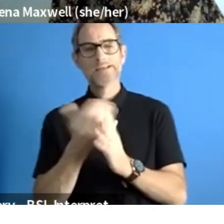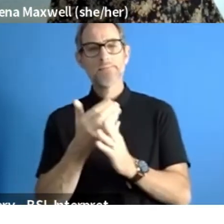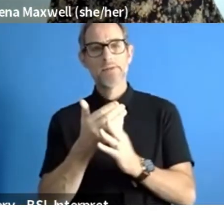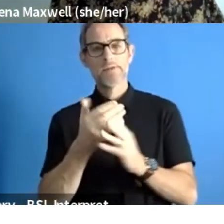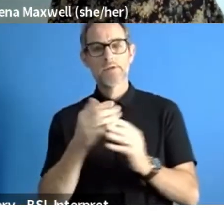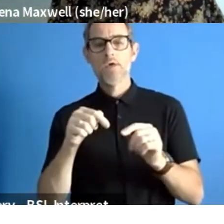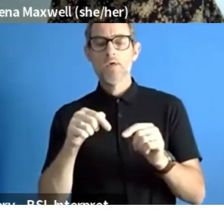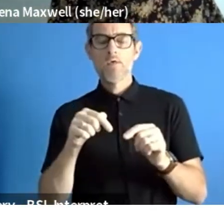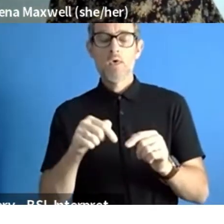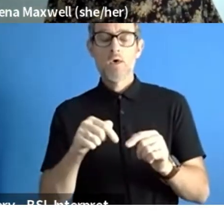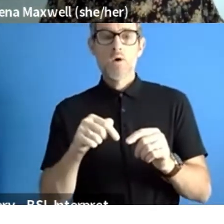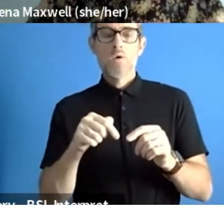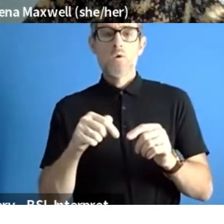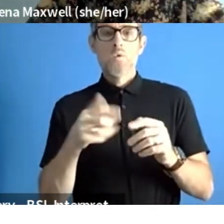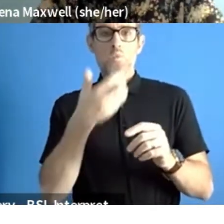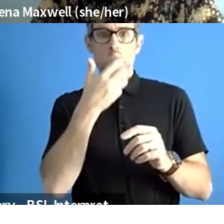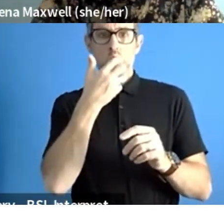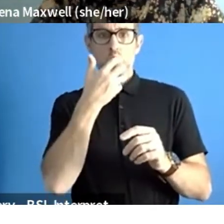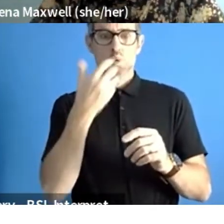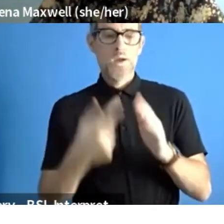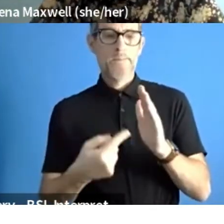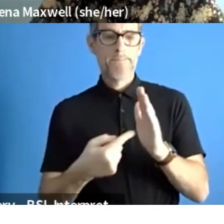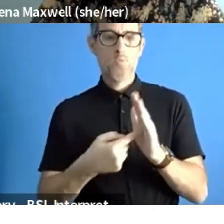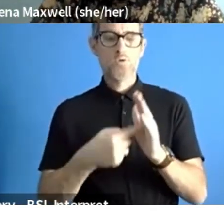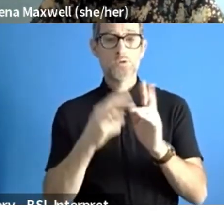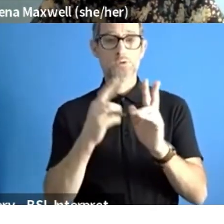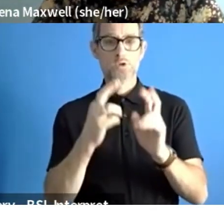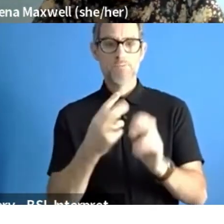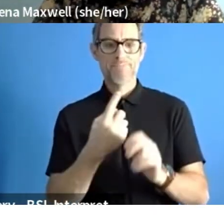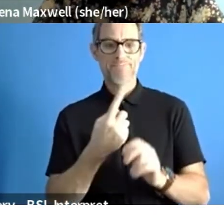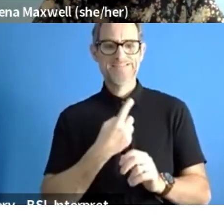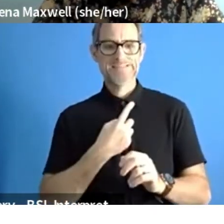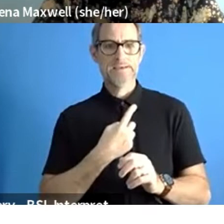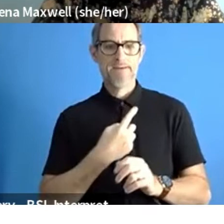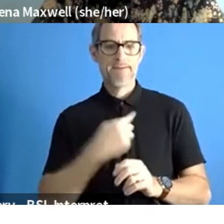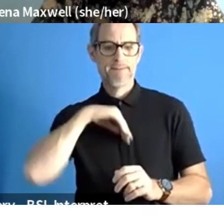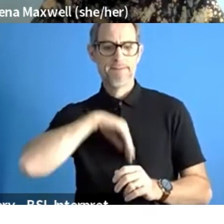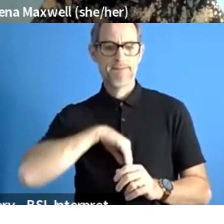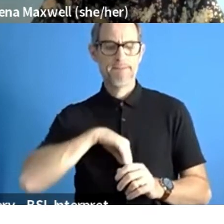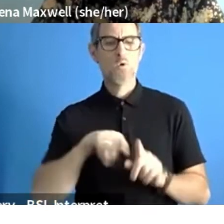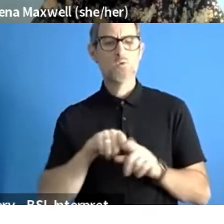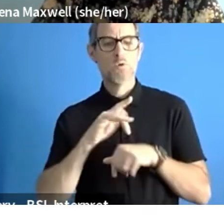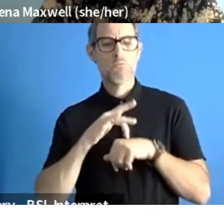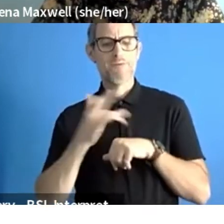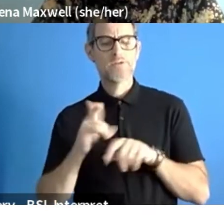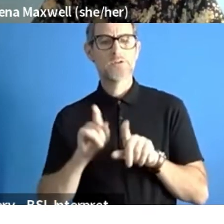hugely important topic for myself personally and organisationally. I'm